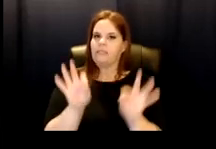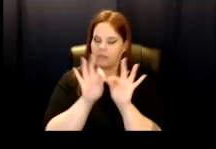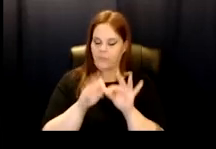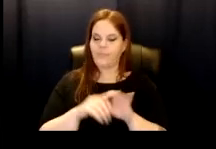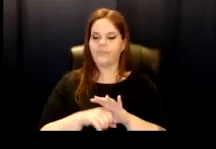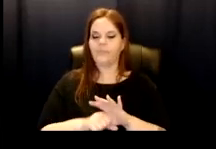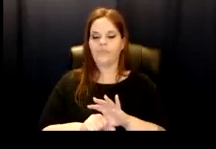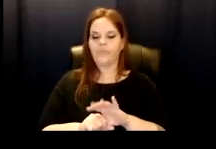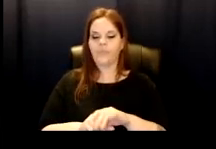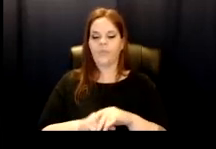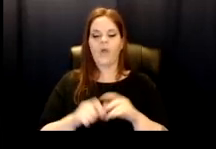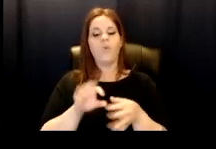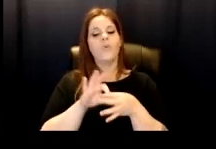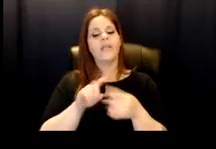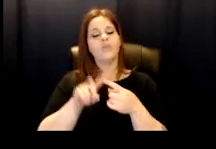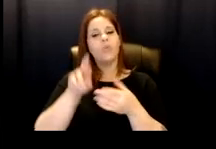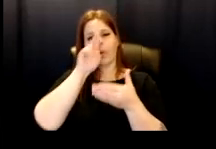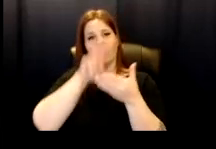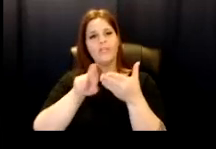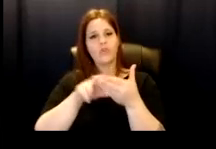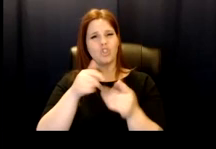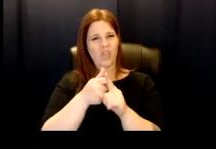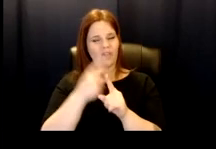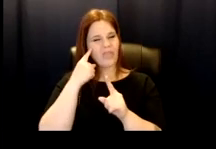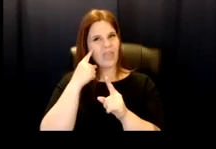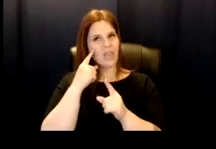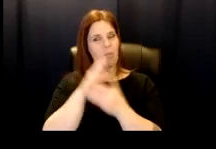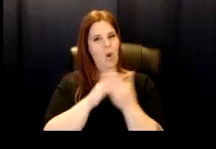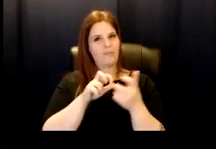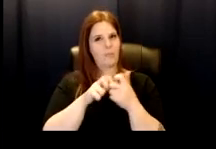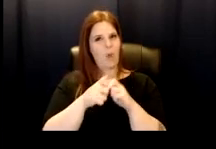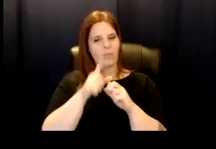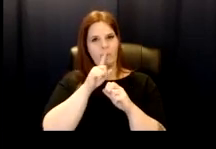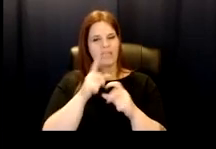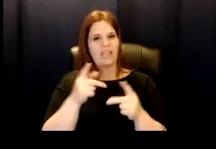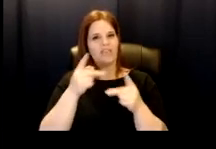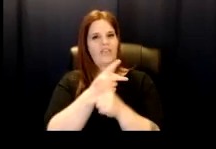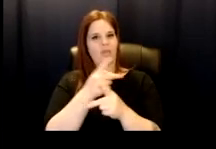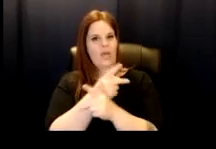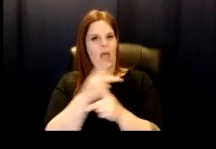itself. I think part of the issue is actually figuring out what is possible. Many large